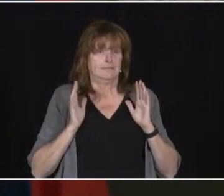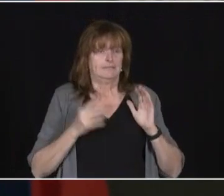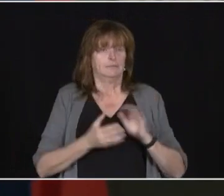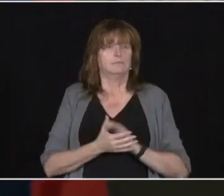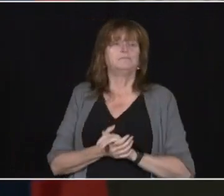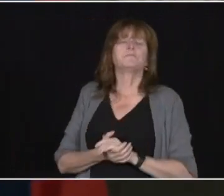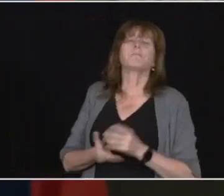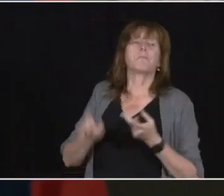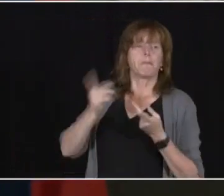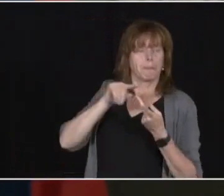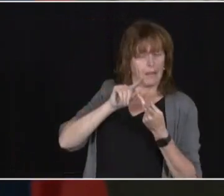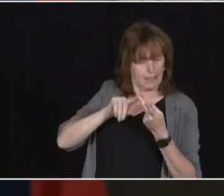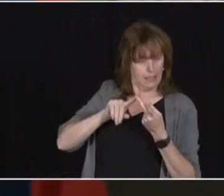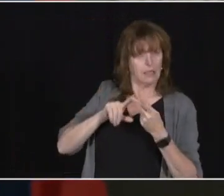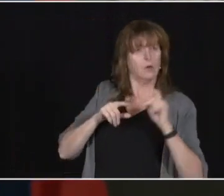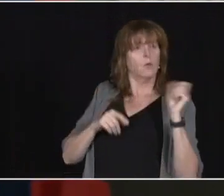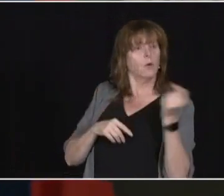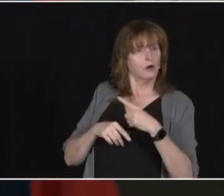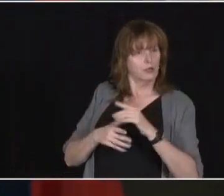is for the health Minister Elliott.